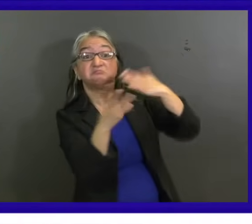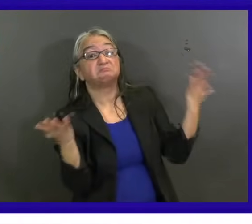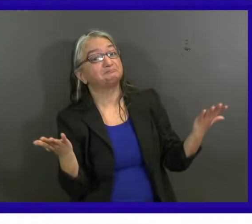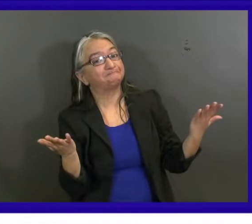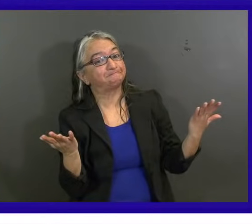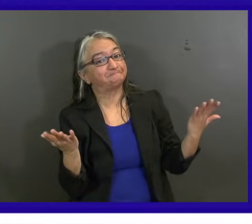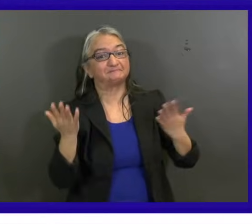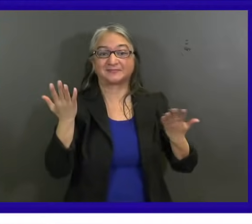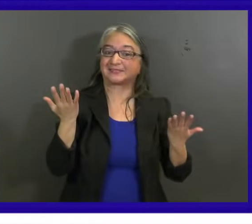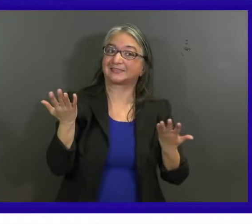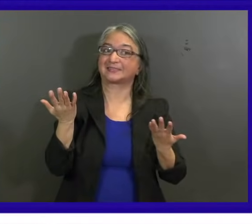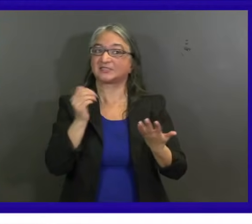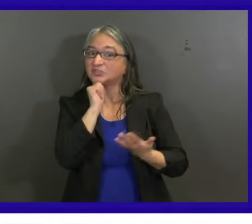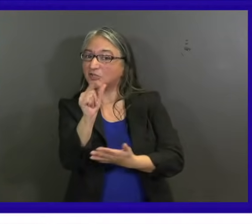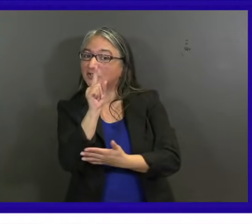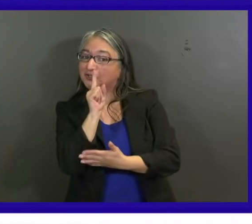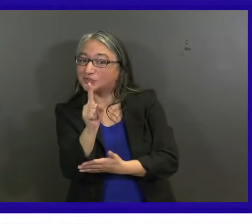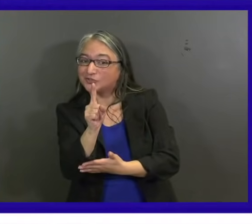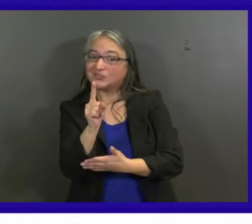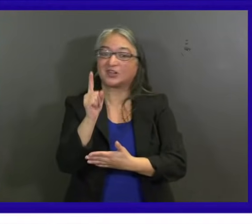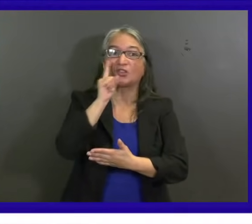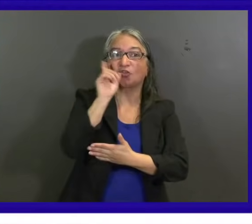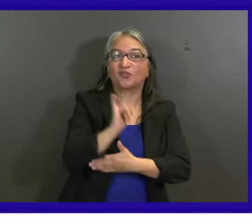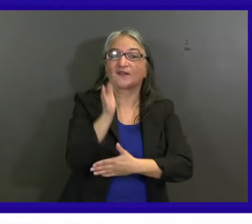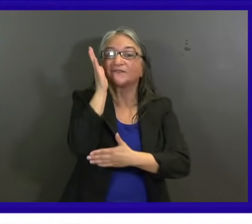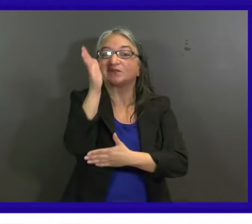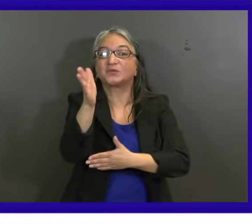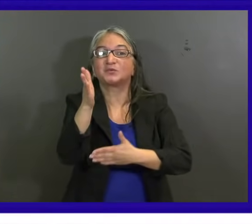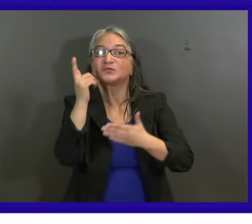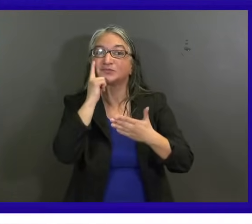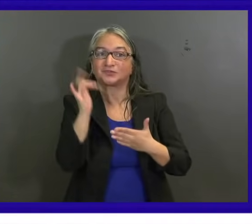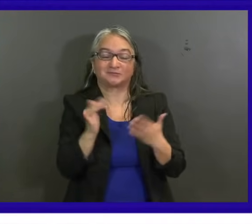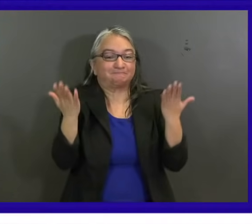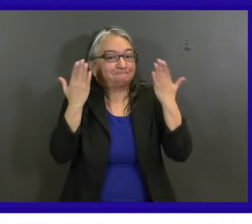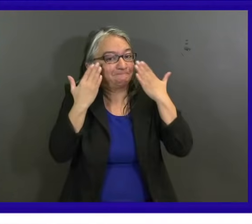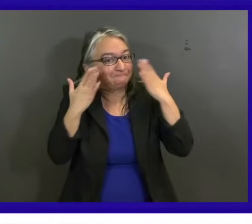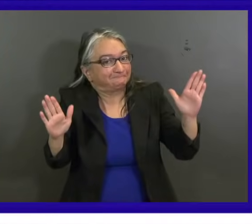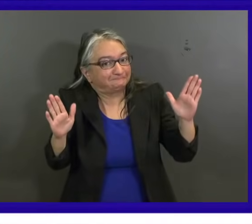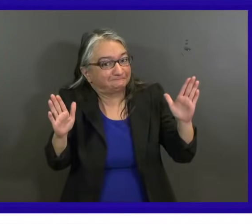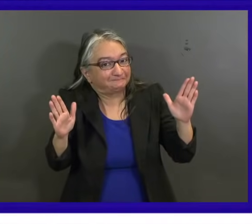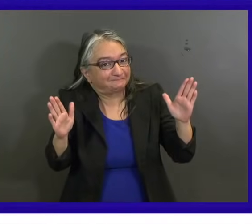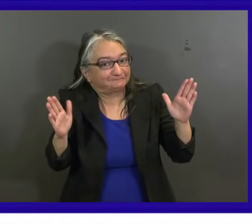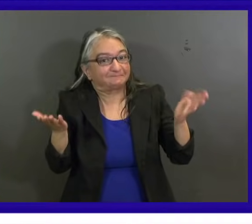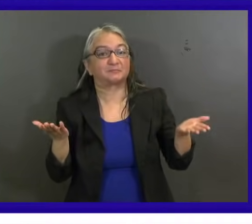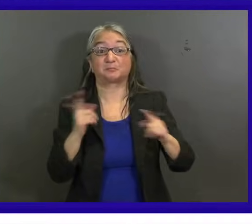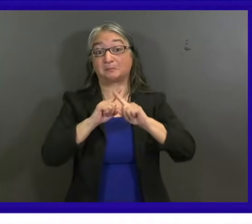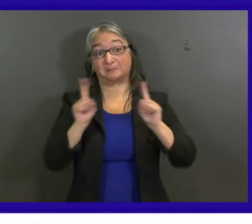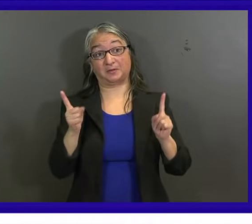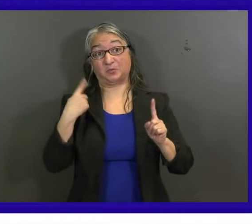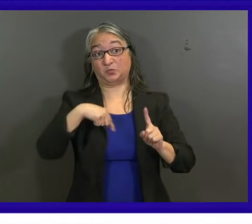rely on what we're doing here is plotting out what would manitoba look like if we followed the same